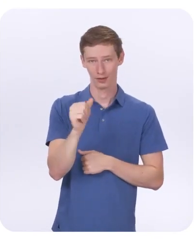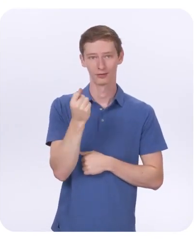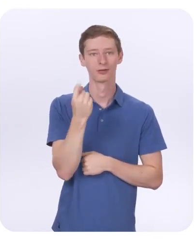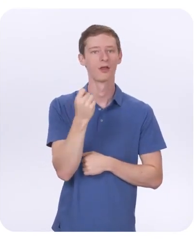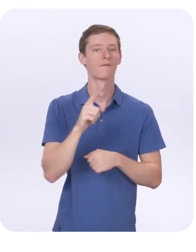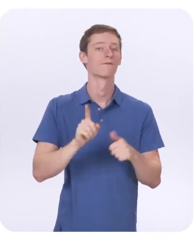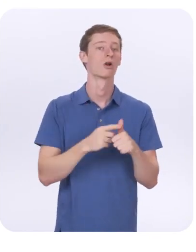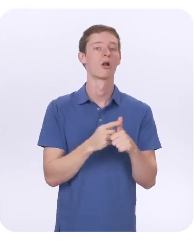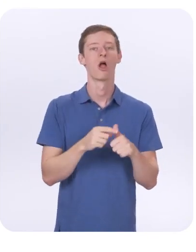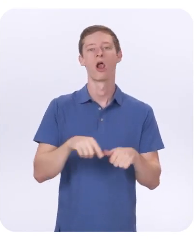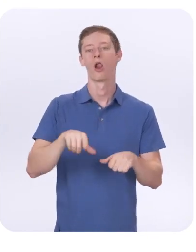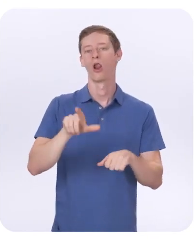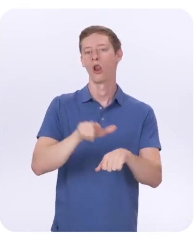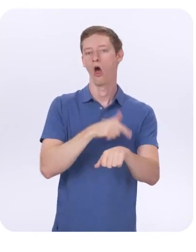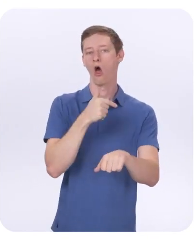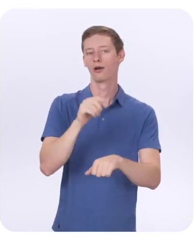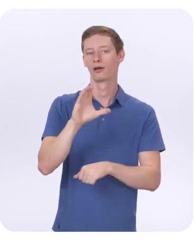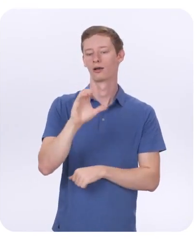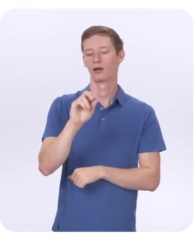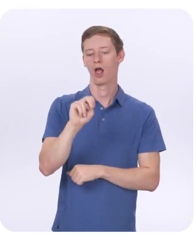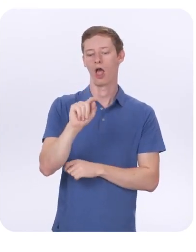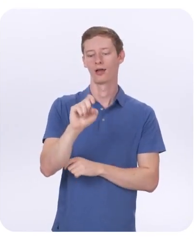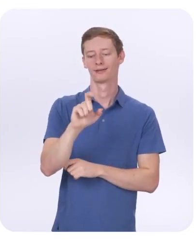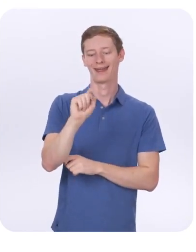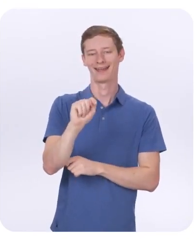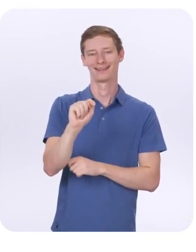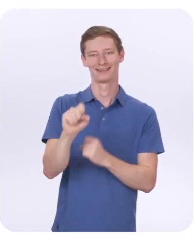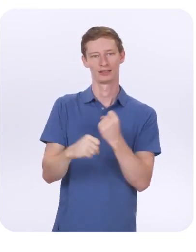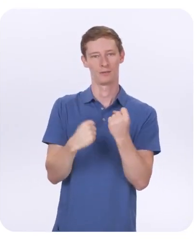at the same time to generate the code that fits in your code base.